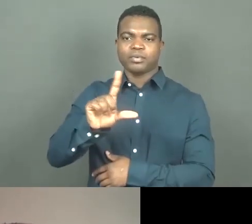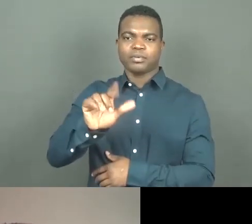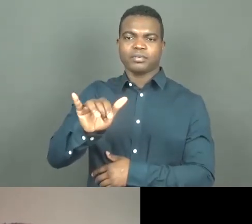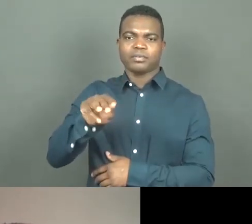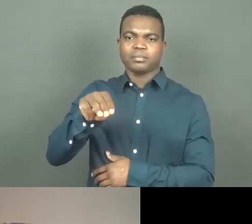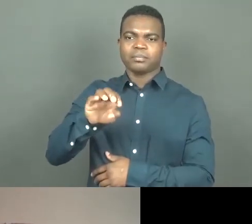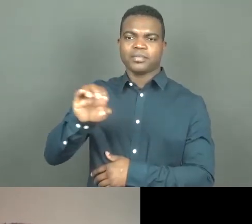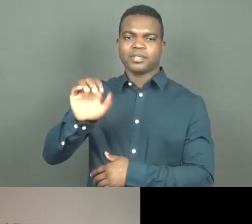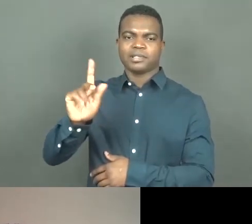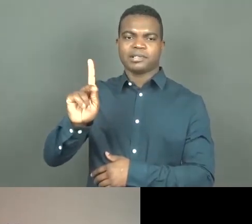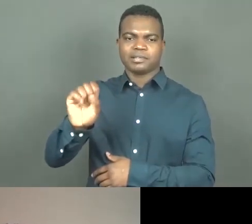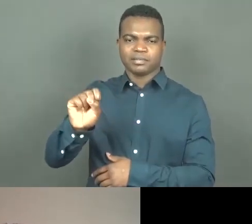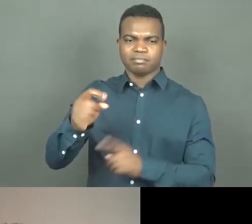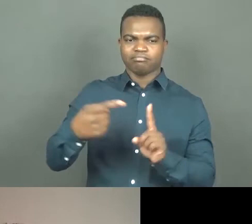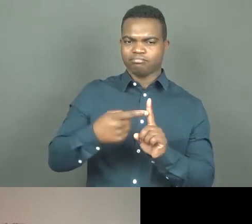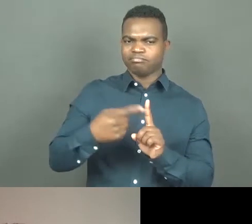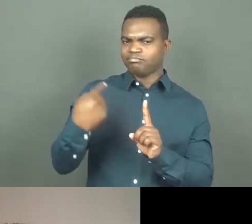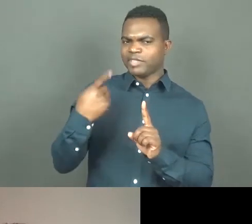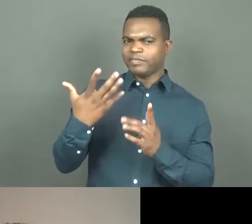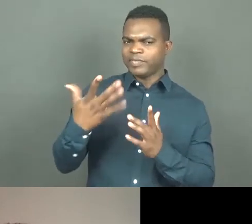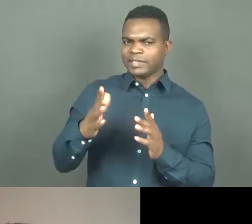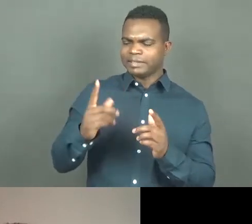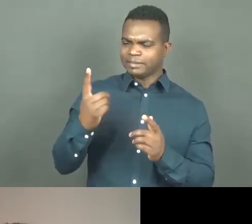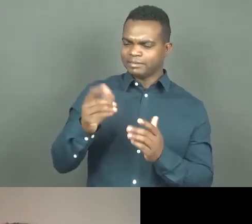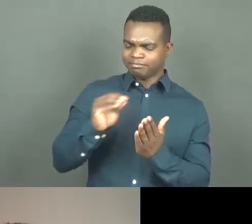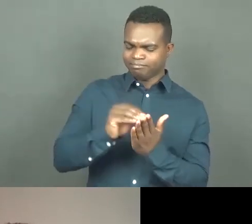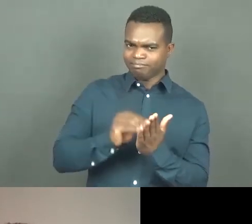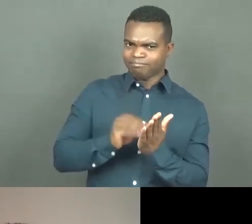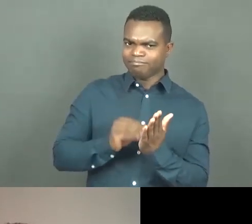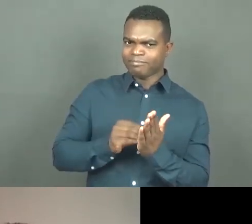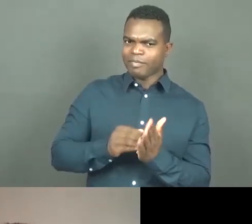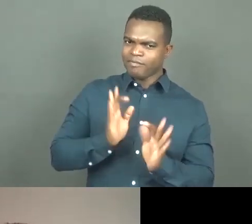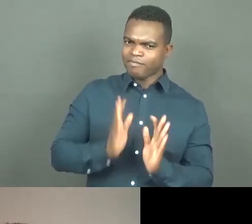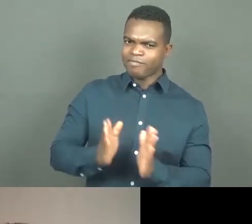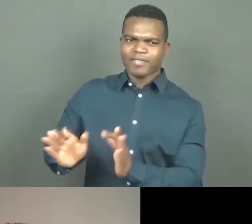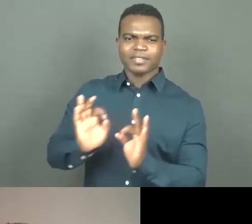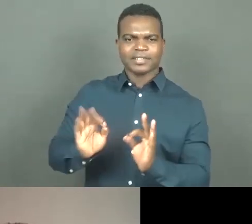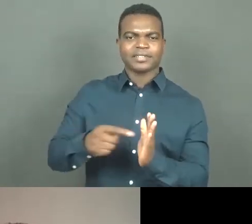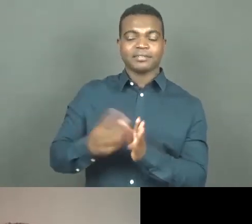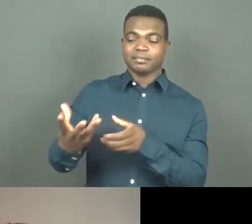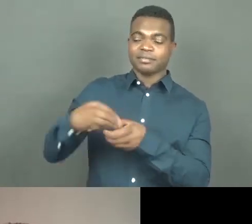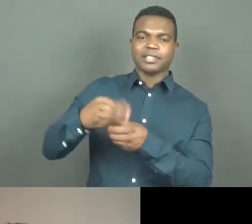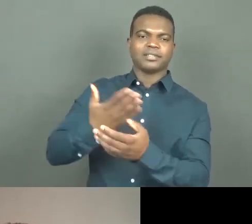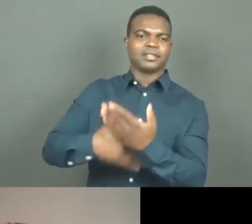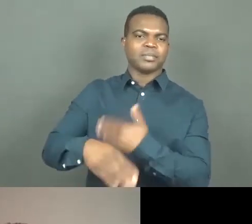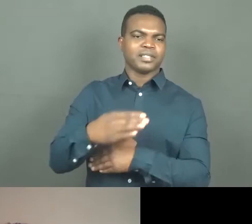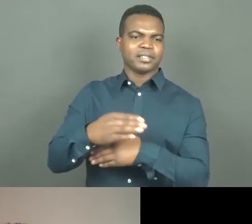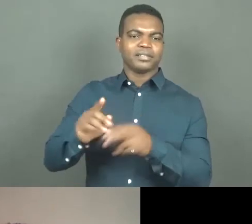Switzerland. Polly, you have recently undertaken this research on the status of aid spending on